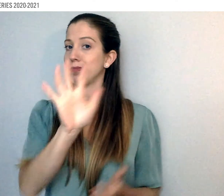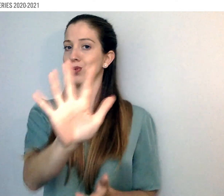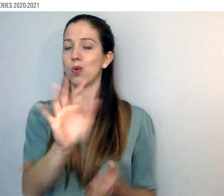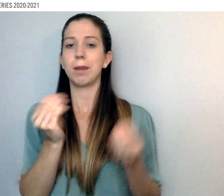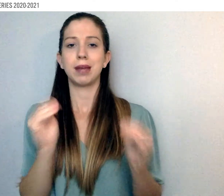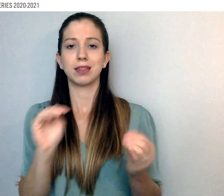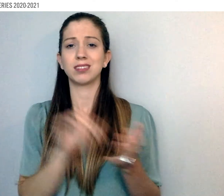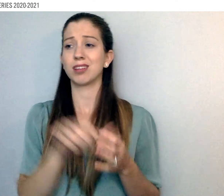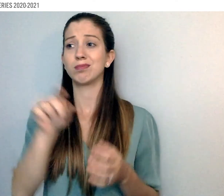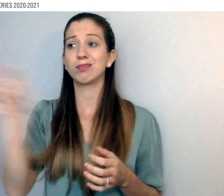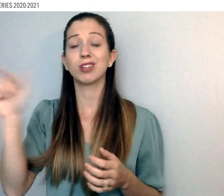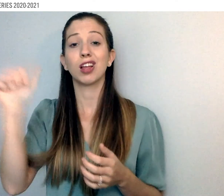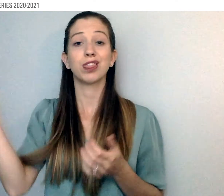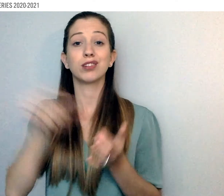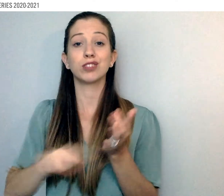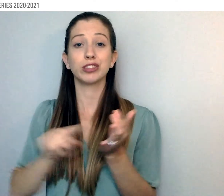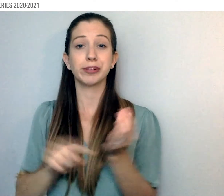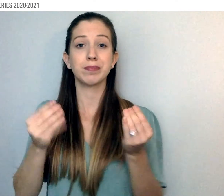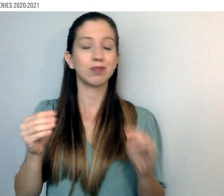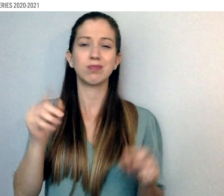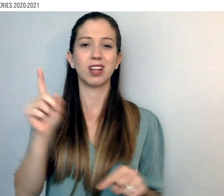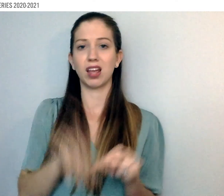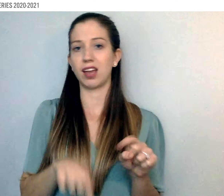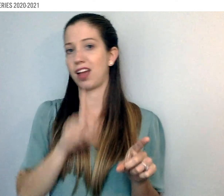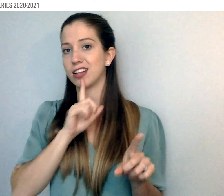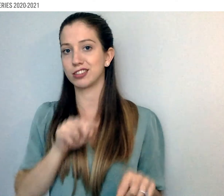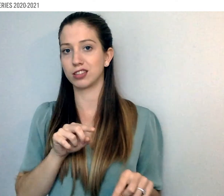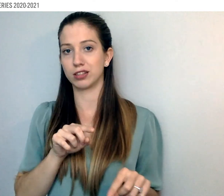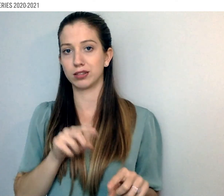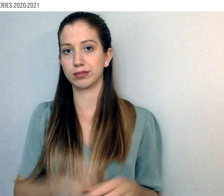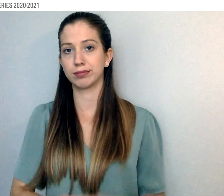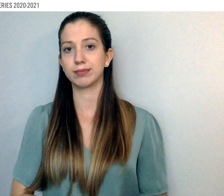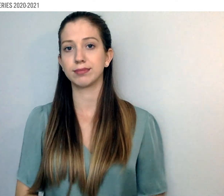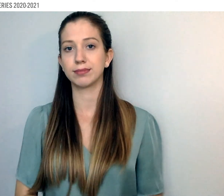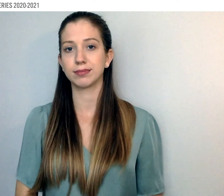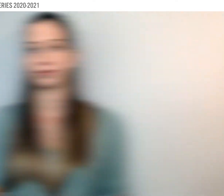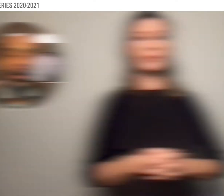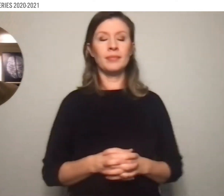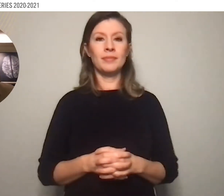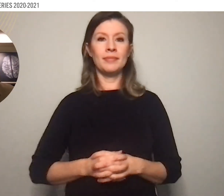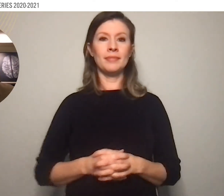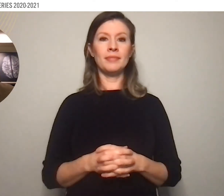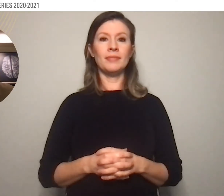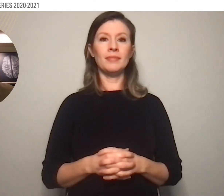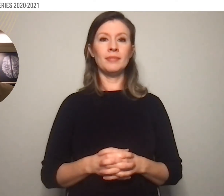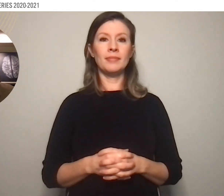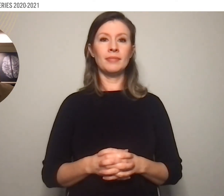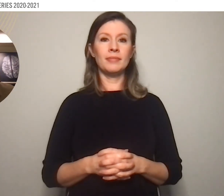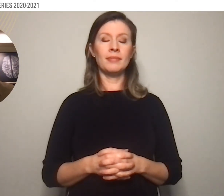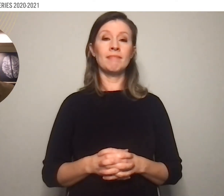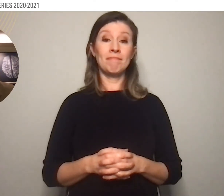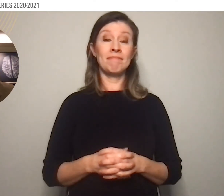What can we learn from these methods that other methods may not answer.